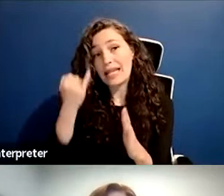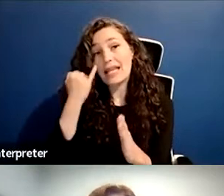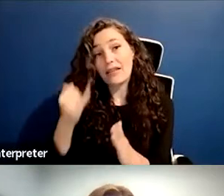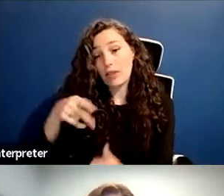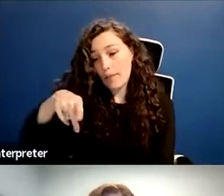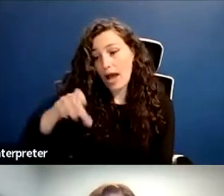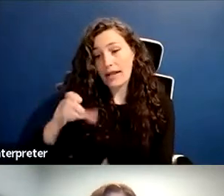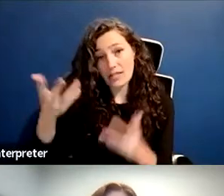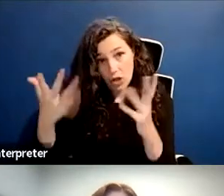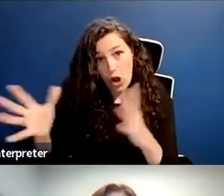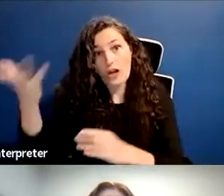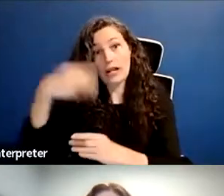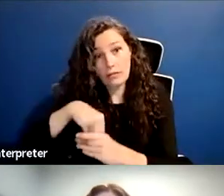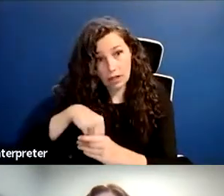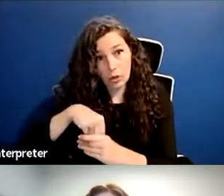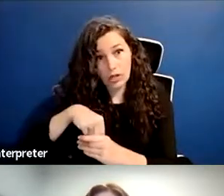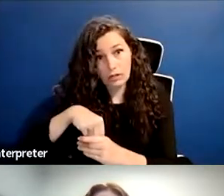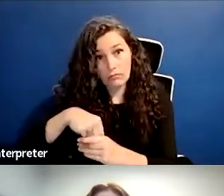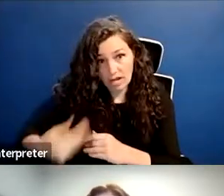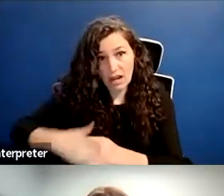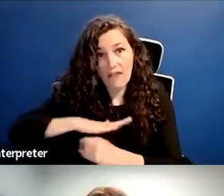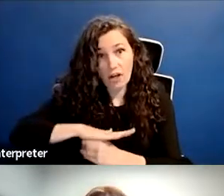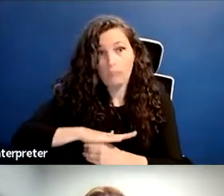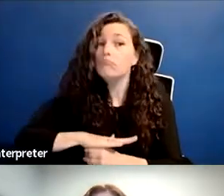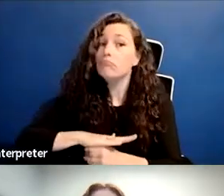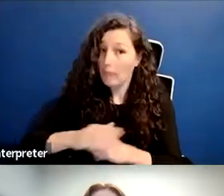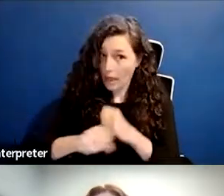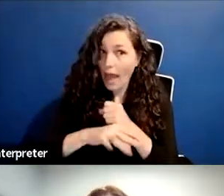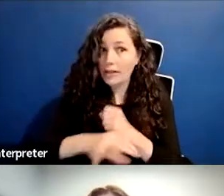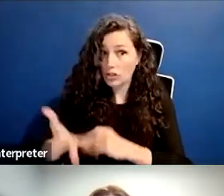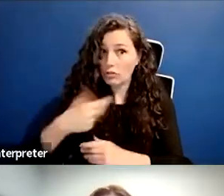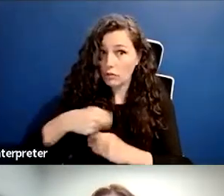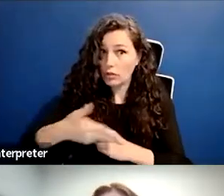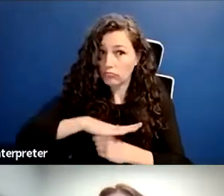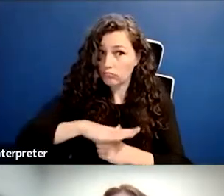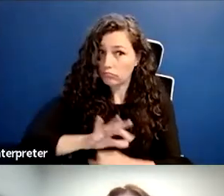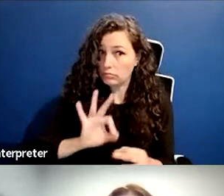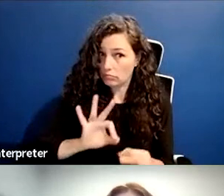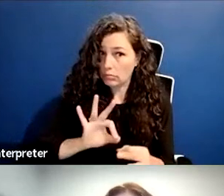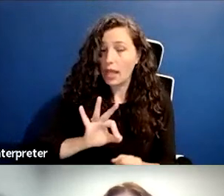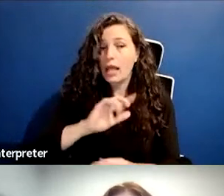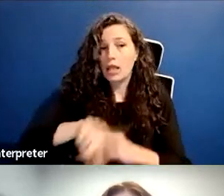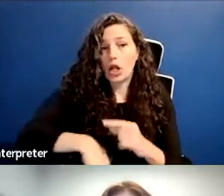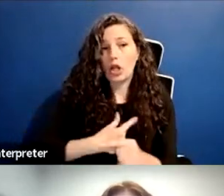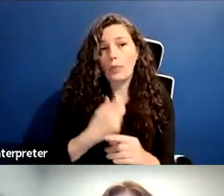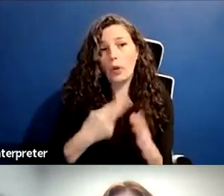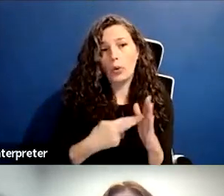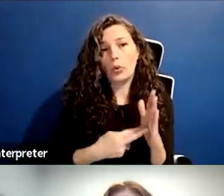It's very important because Global Rule One, of course, applies to commercials as well as podcasts.